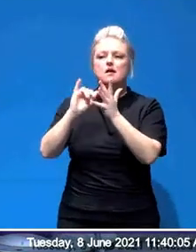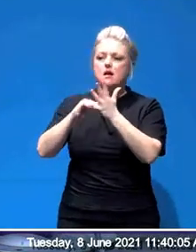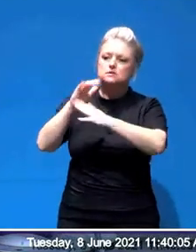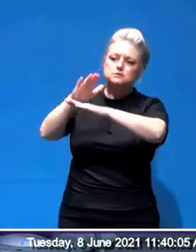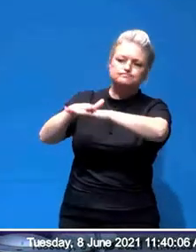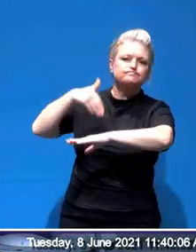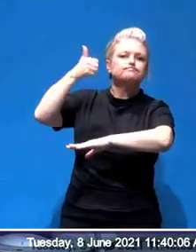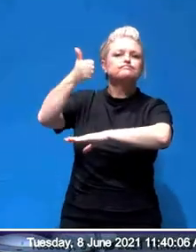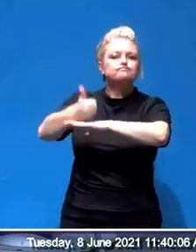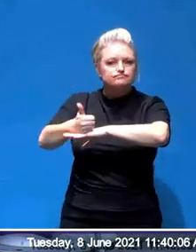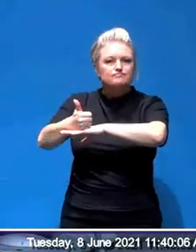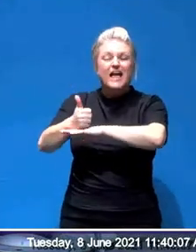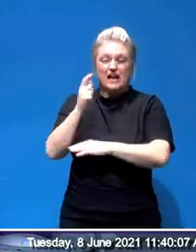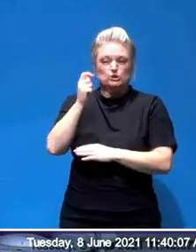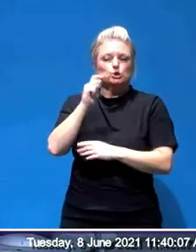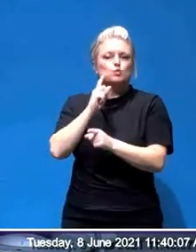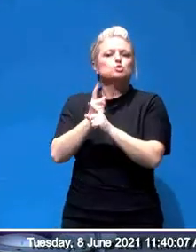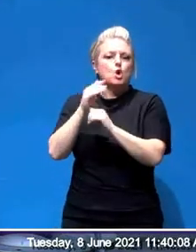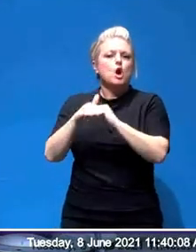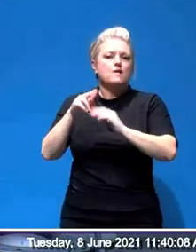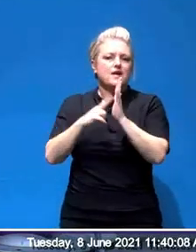We are going to deal with the NDIS arrangements soon.